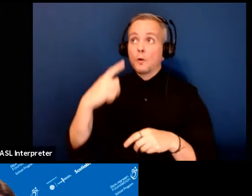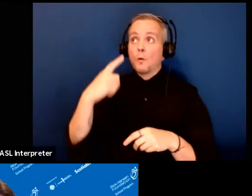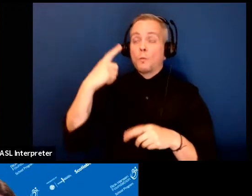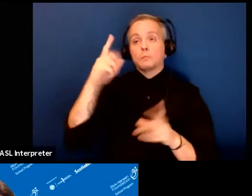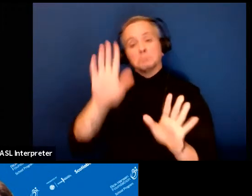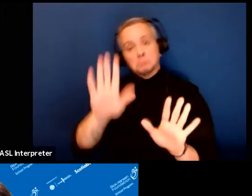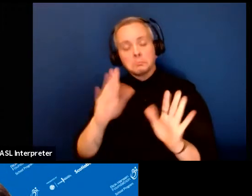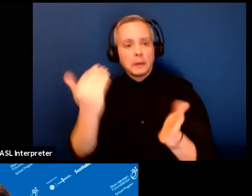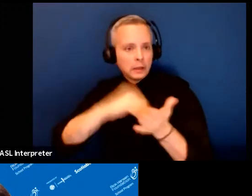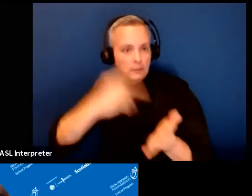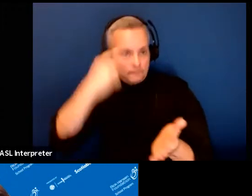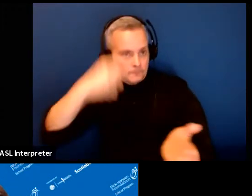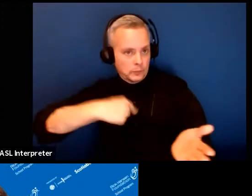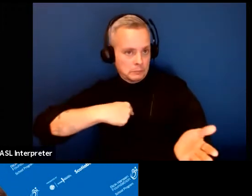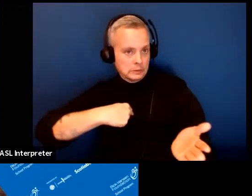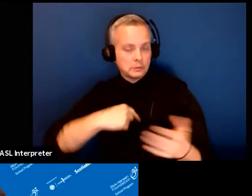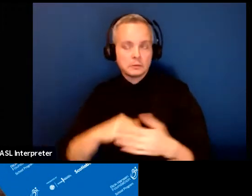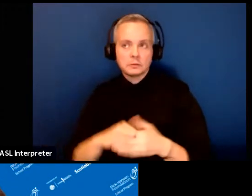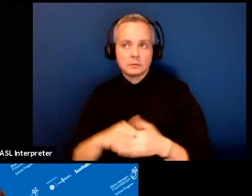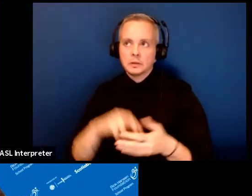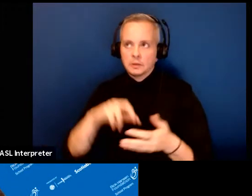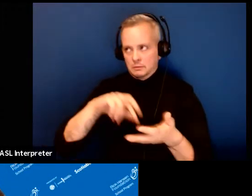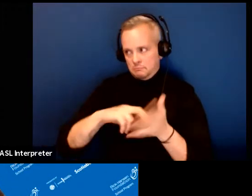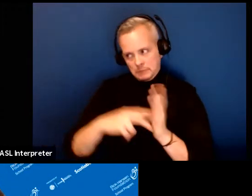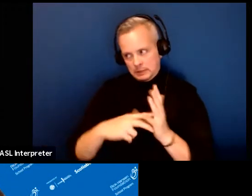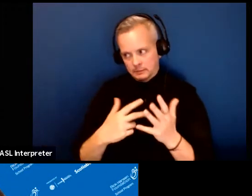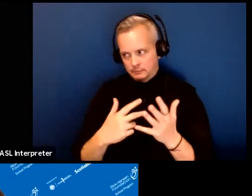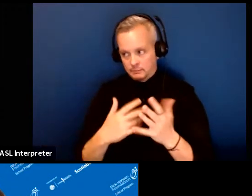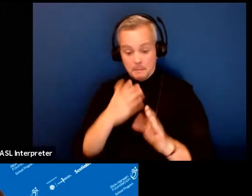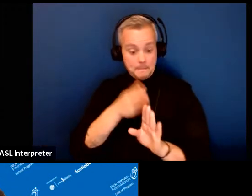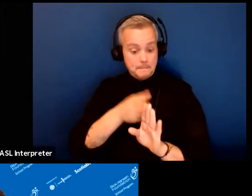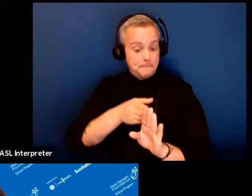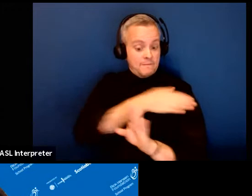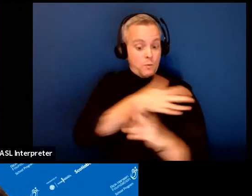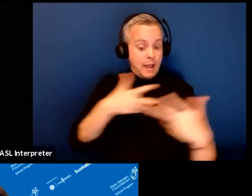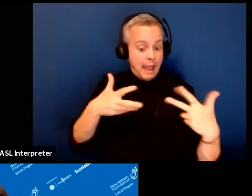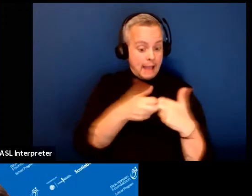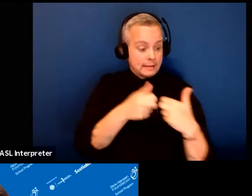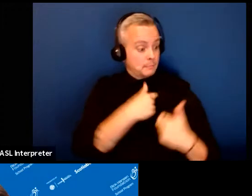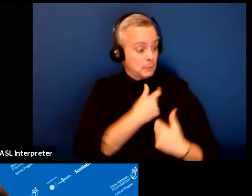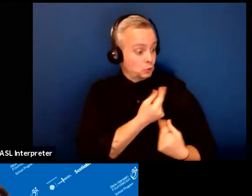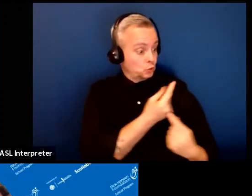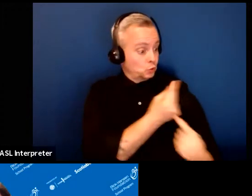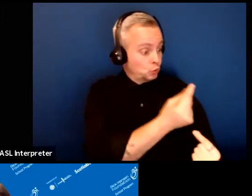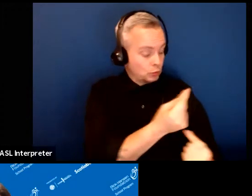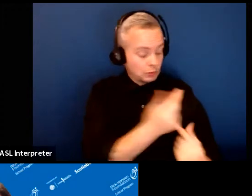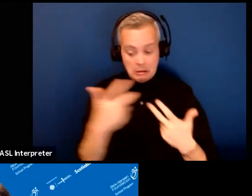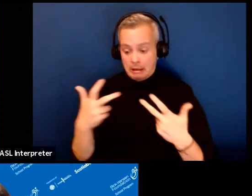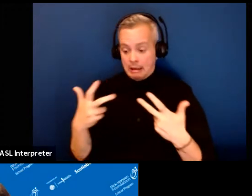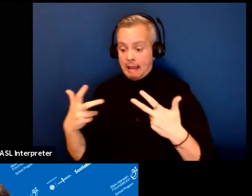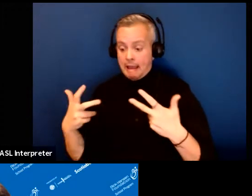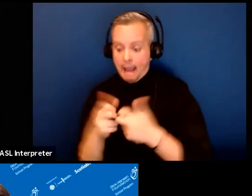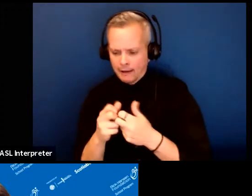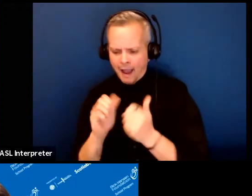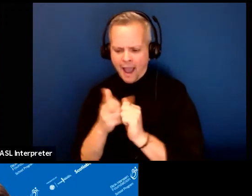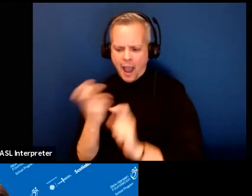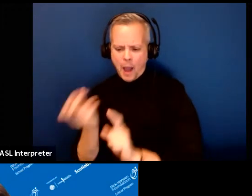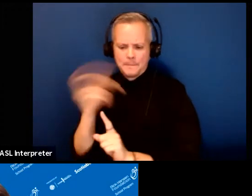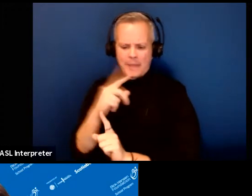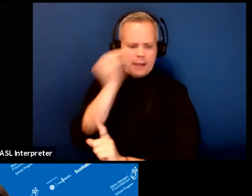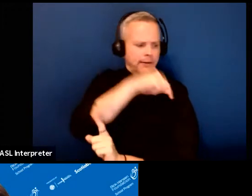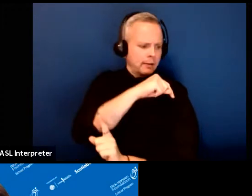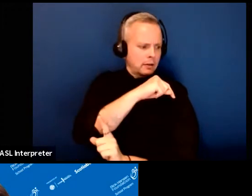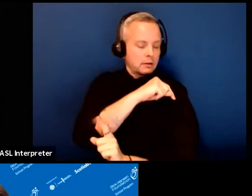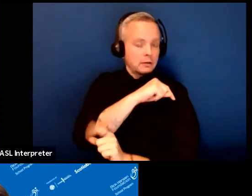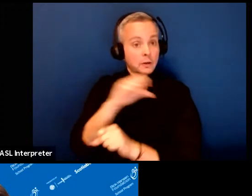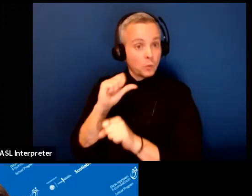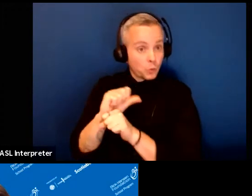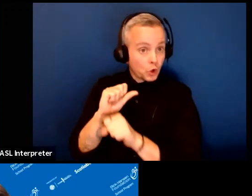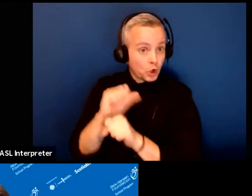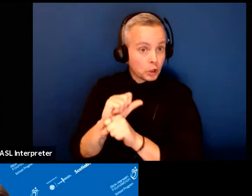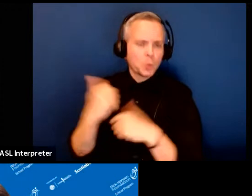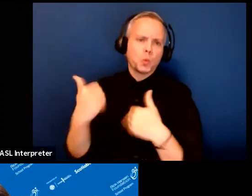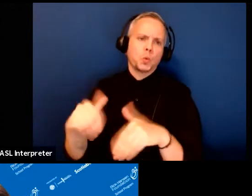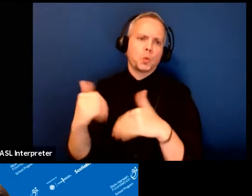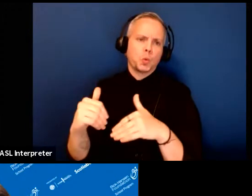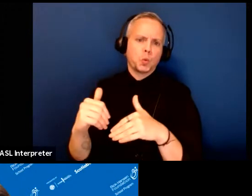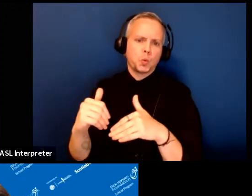IT WAS GETTING BACK TO WORK. OBVIOUSLY MY MODELLING CAREER